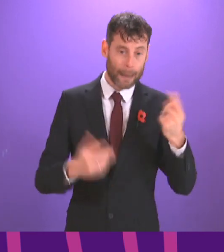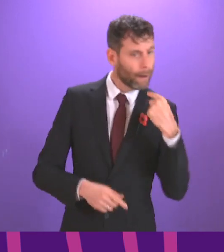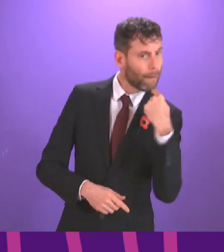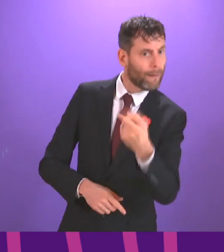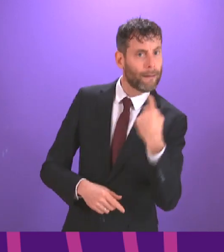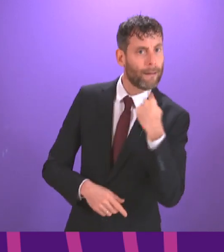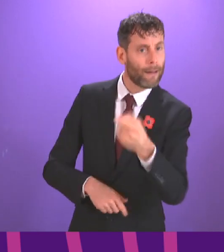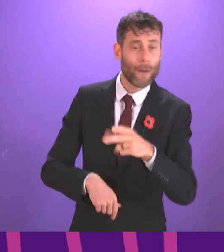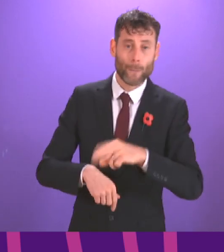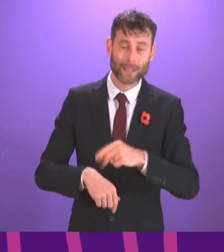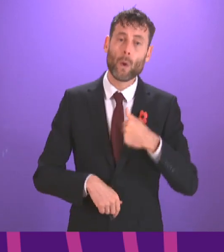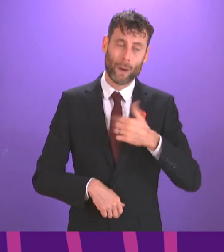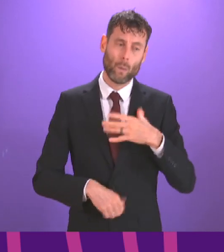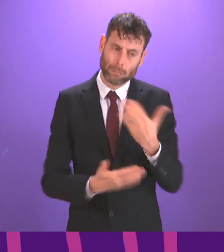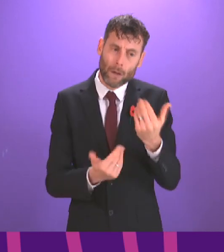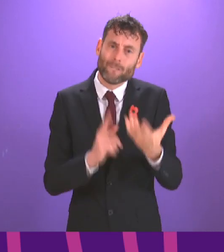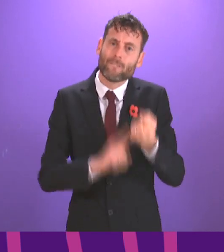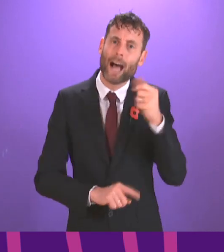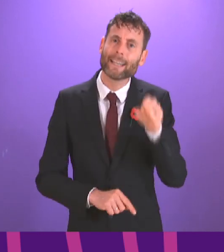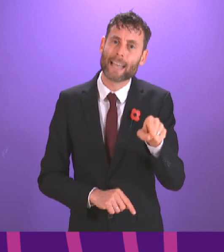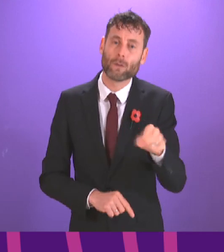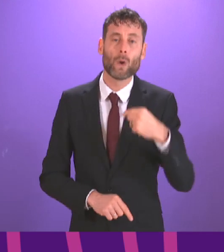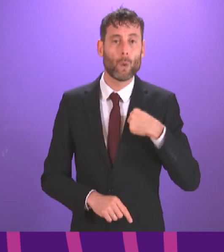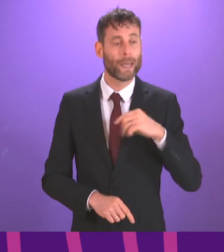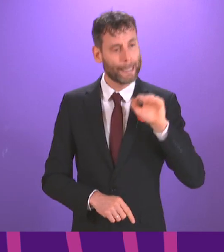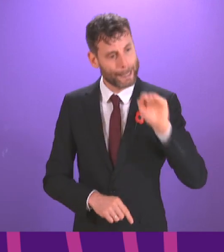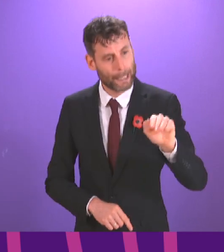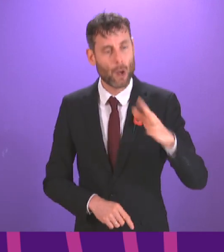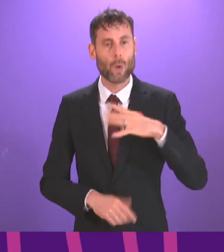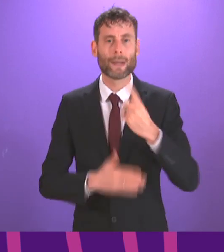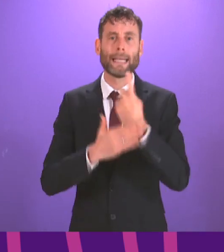For our part, we initiated the independent review to ensure that the experiences of Scottish